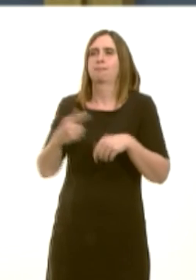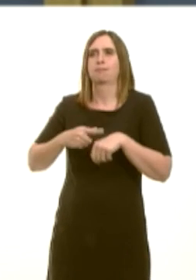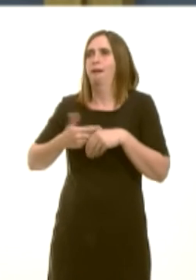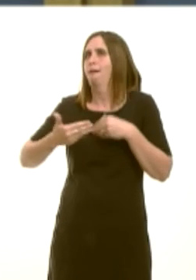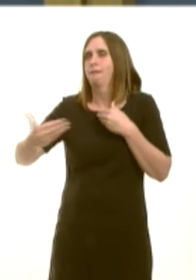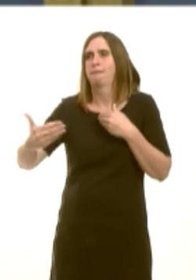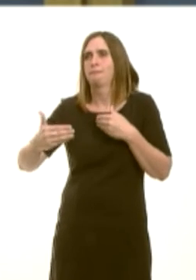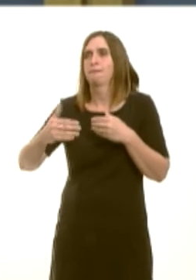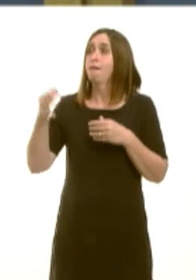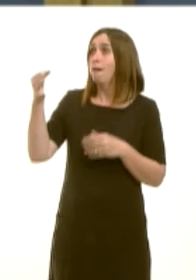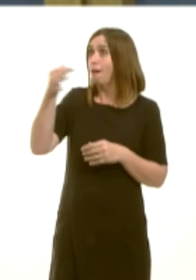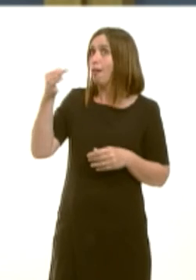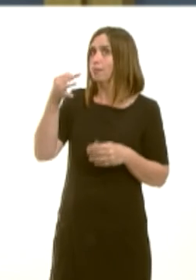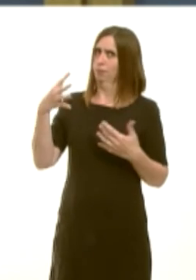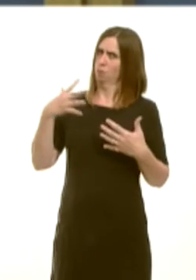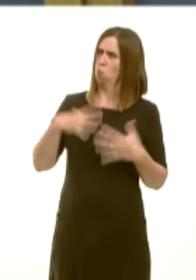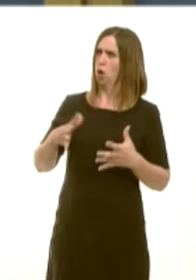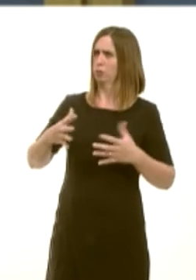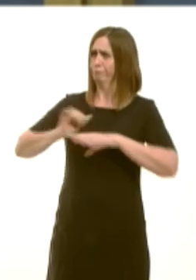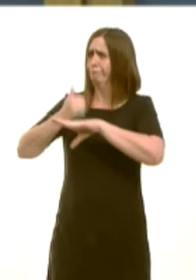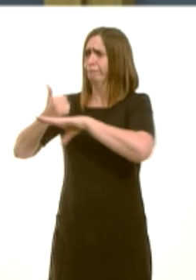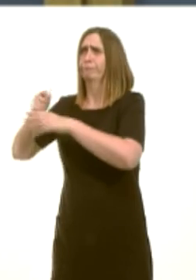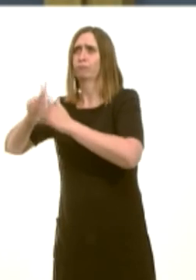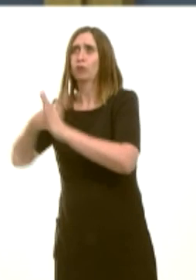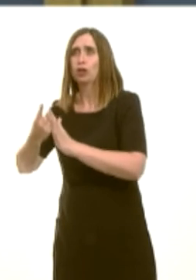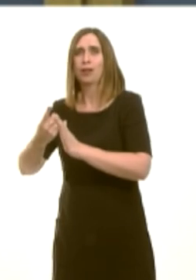is eager to proceed with projects as soon as possible. What assurances can the First